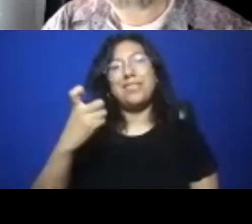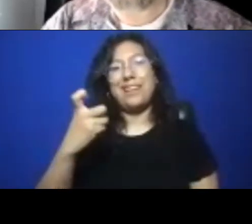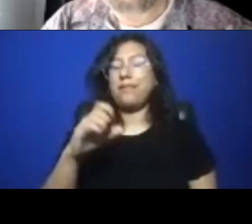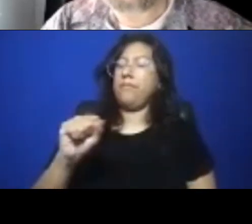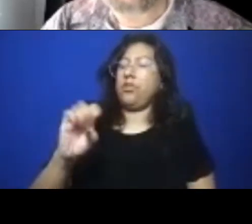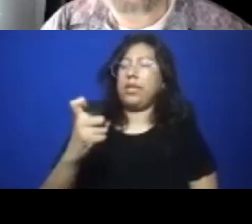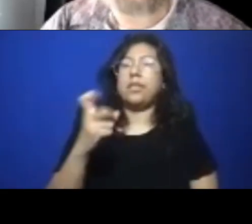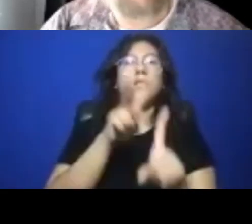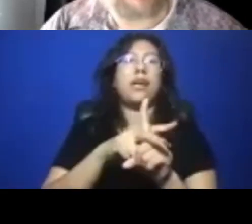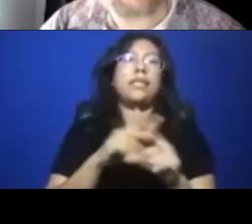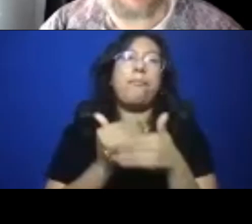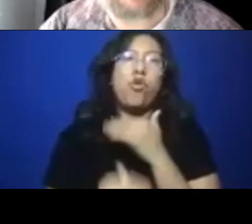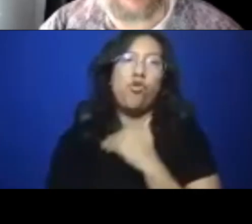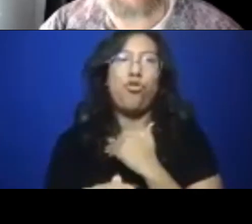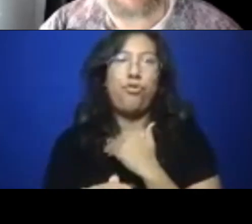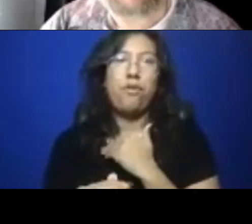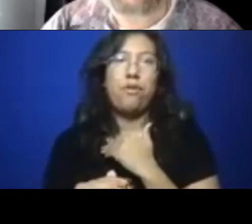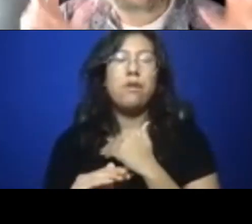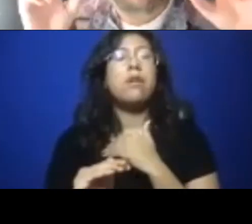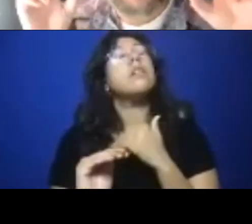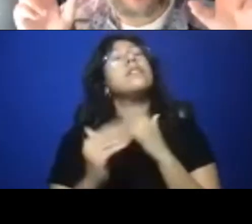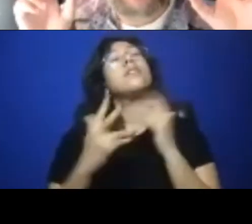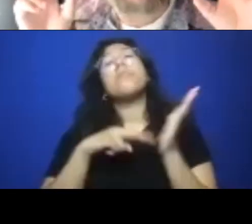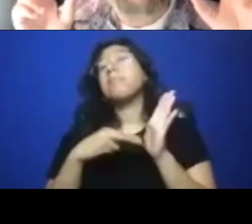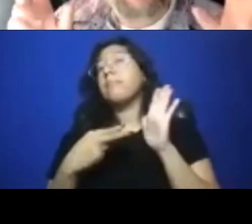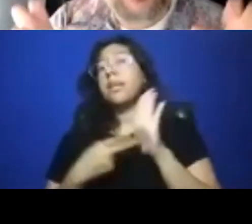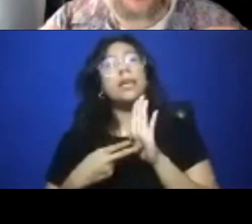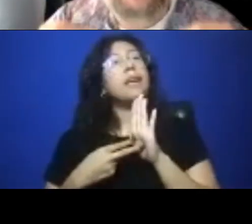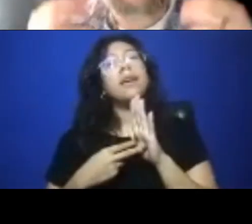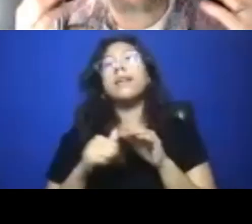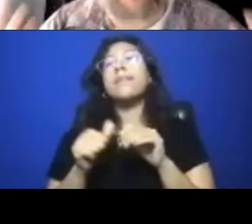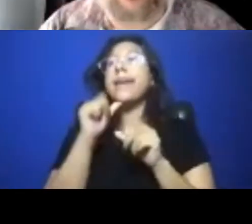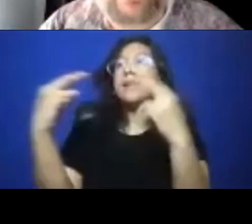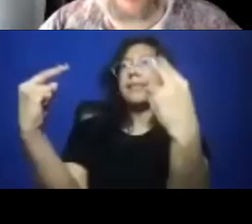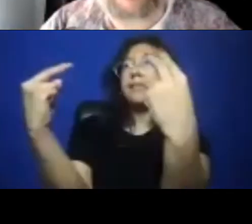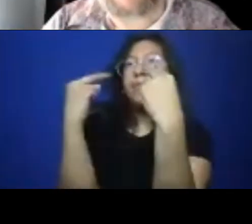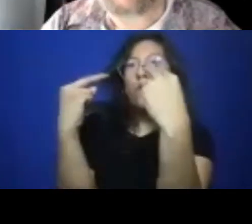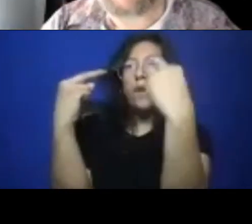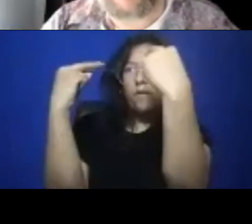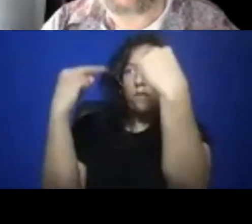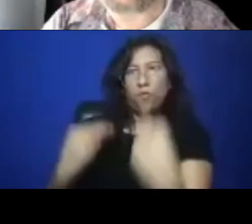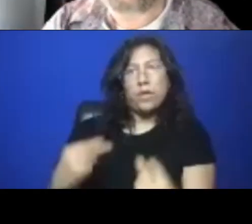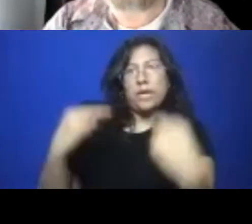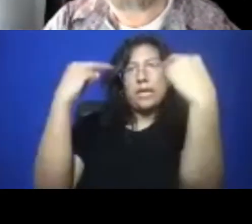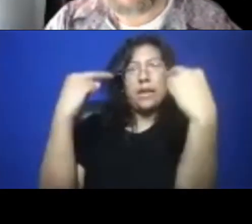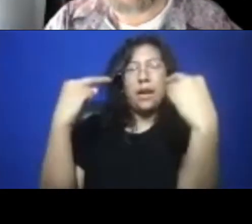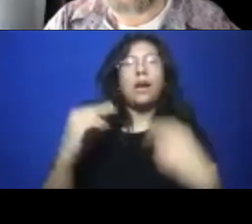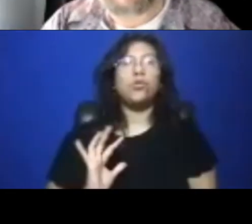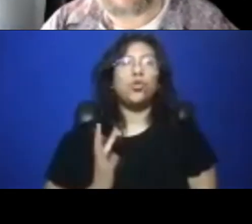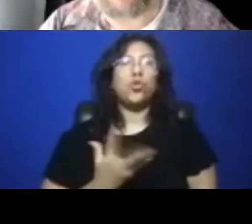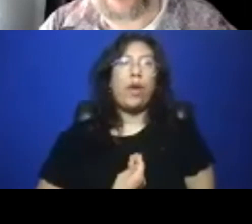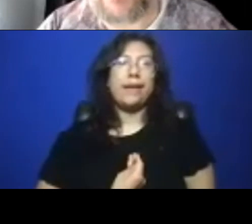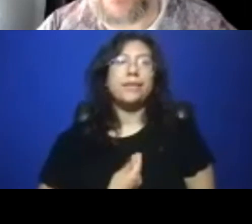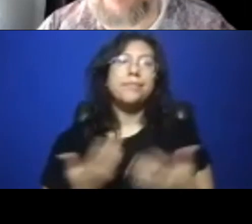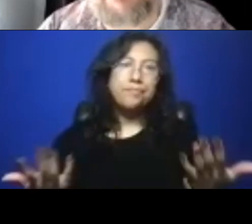And so possibly not being seen or perceived or read as trans form as frequently.